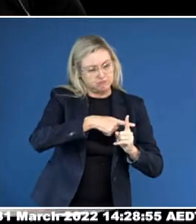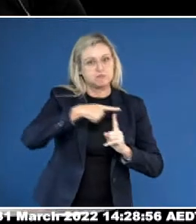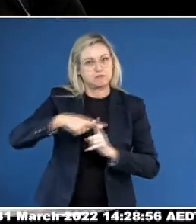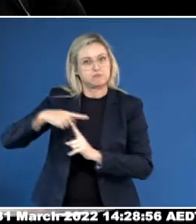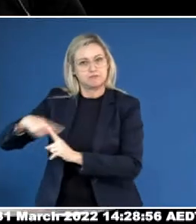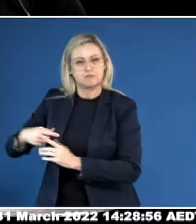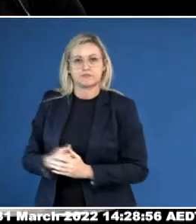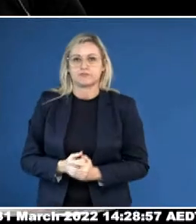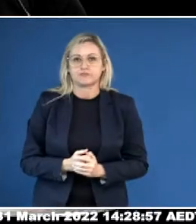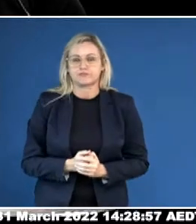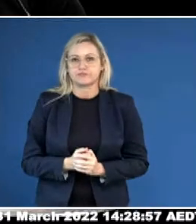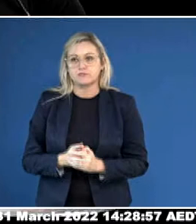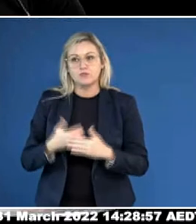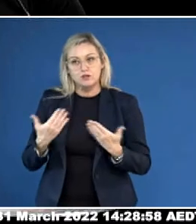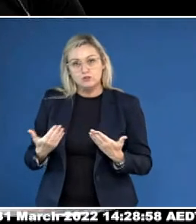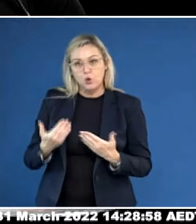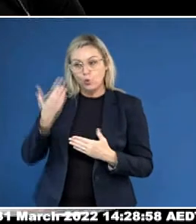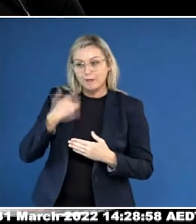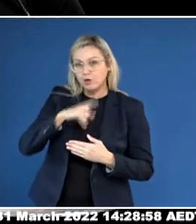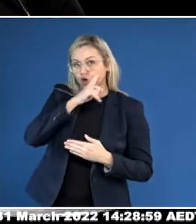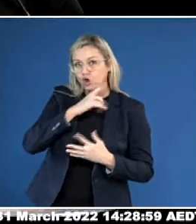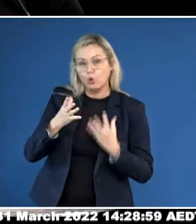So, yeah, for women and girls with disabilities, intersectionality is really